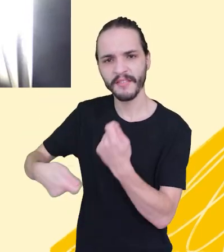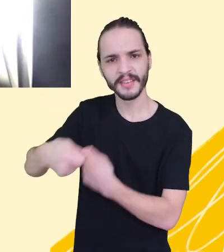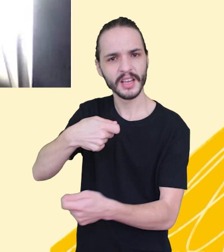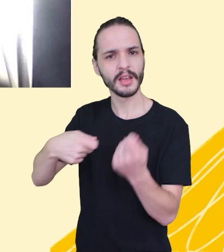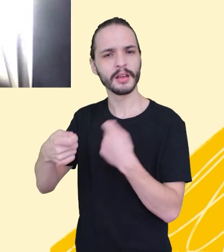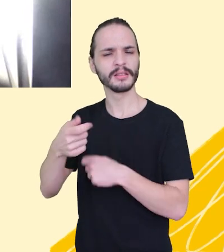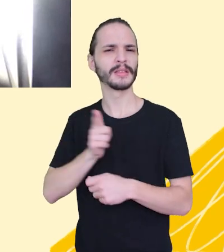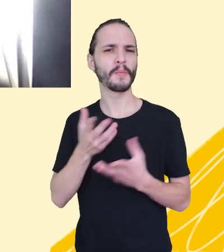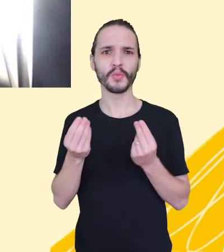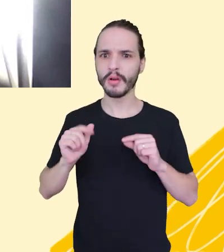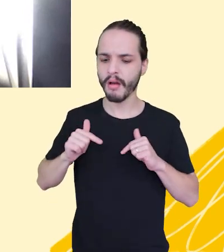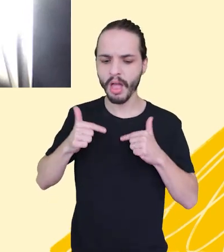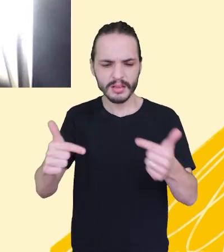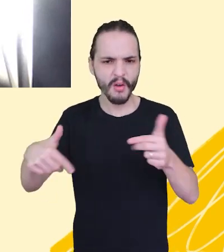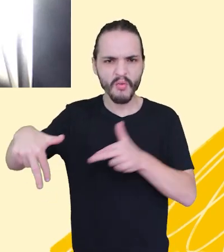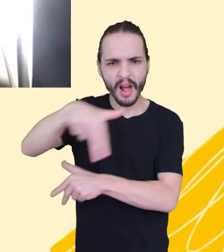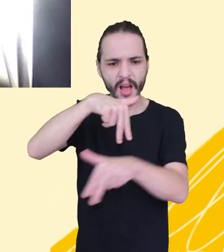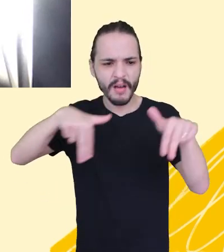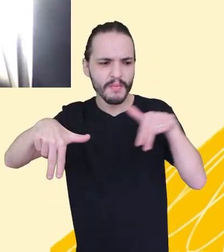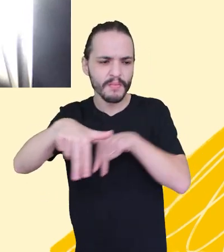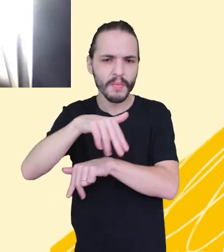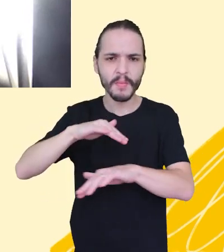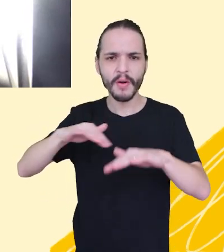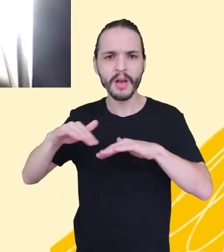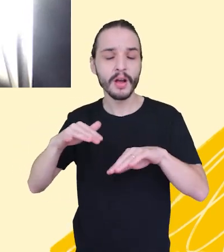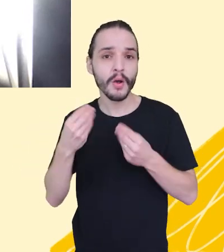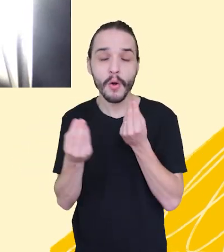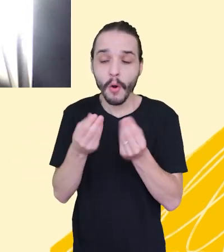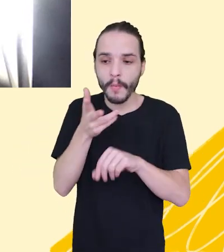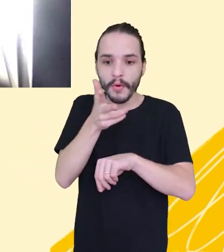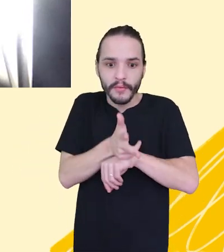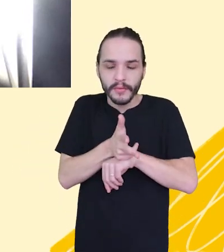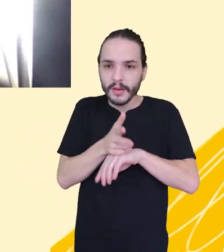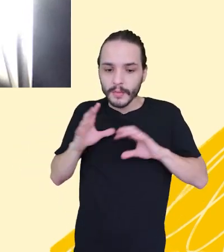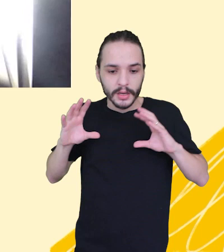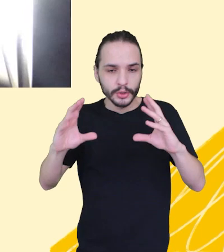And finding out how I want to shoot that...